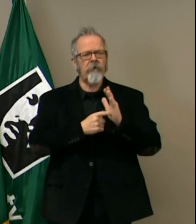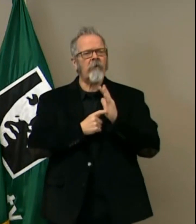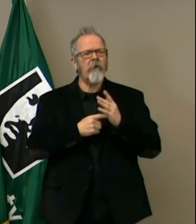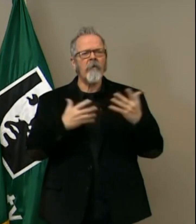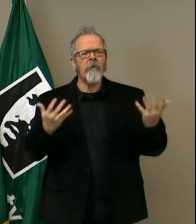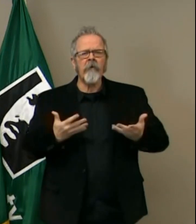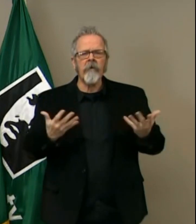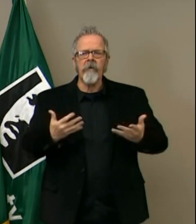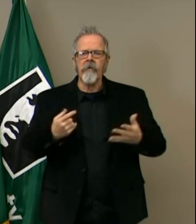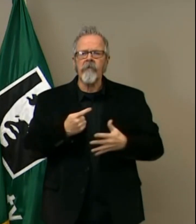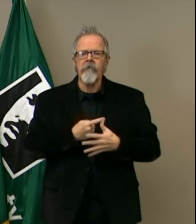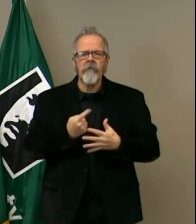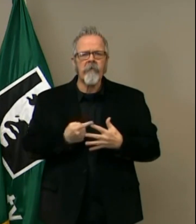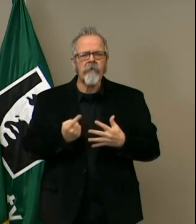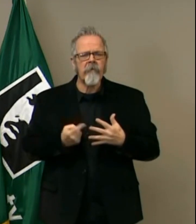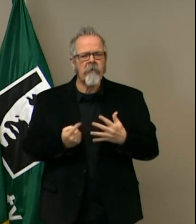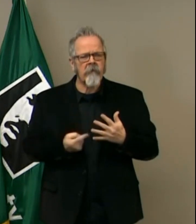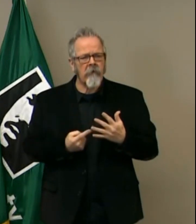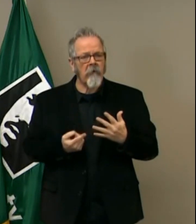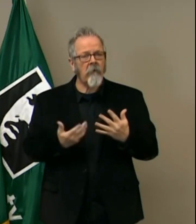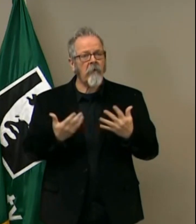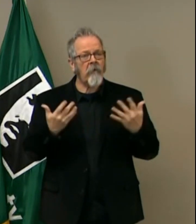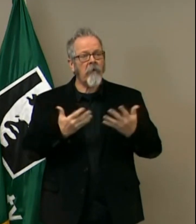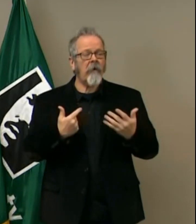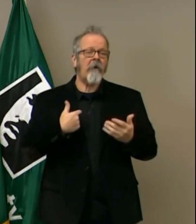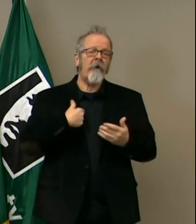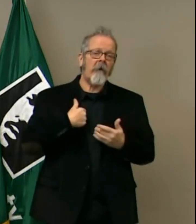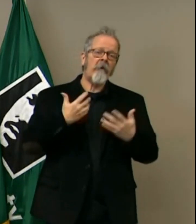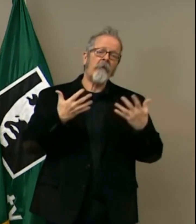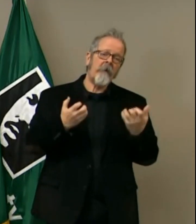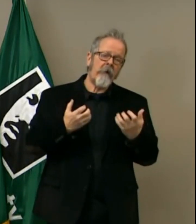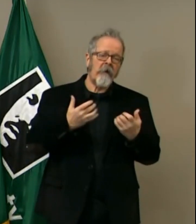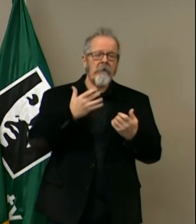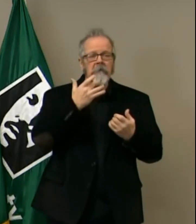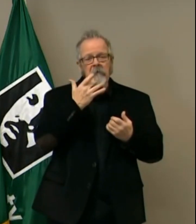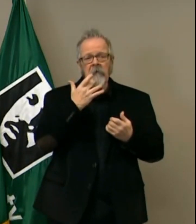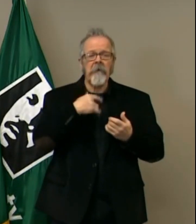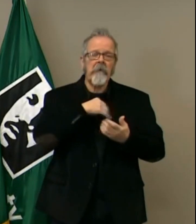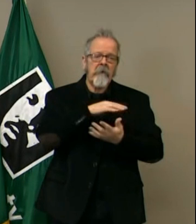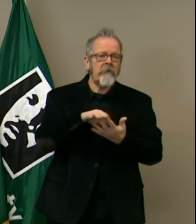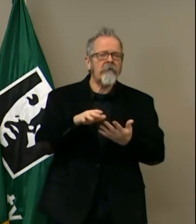and if the answer is you really don't have to do it stay home you just got to